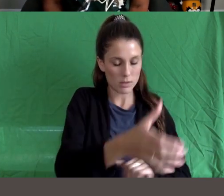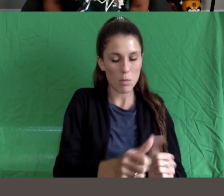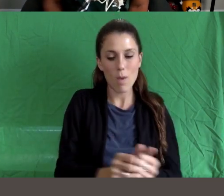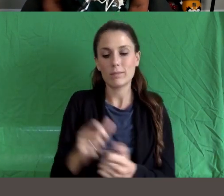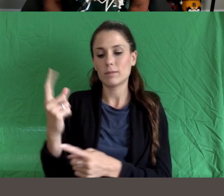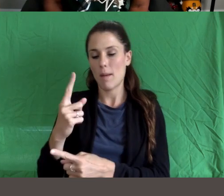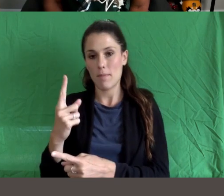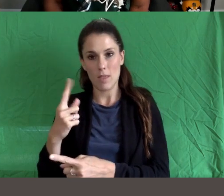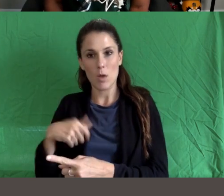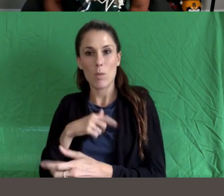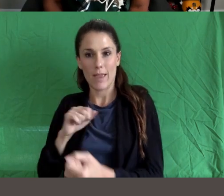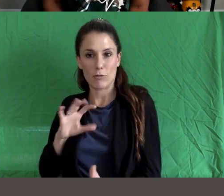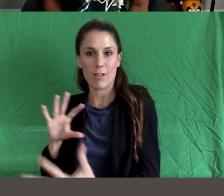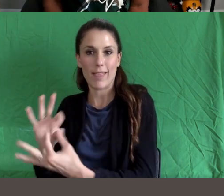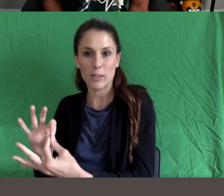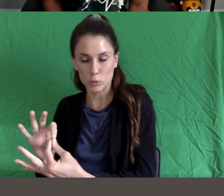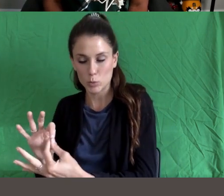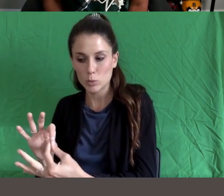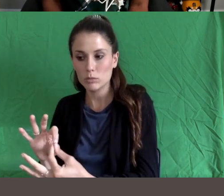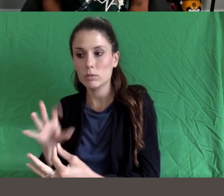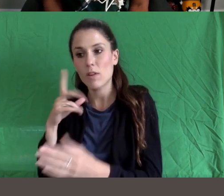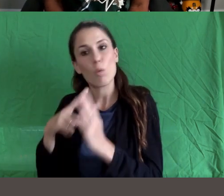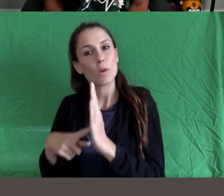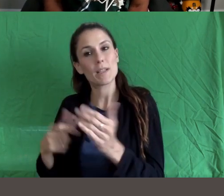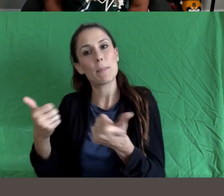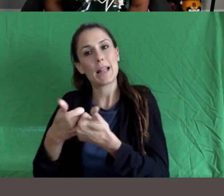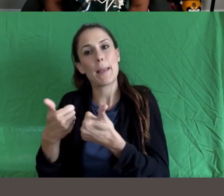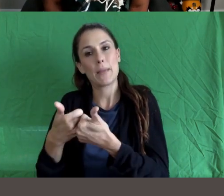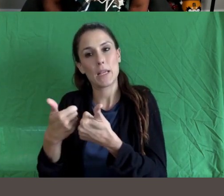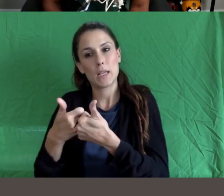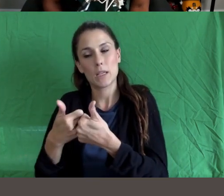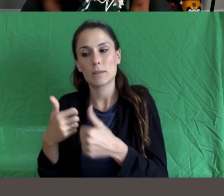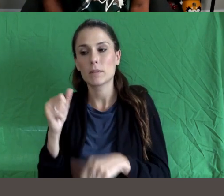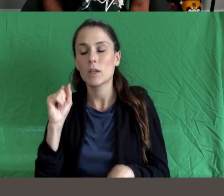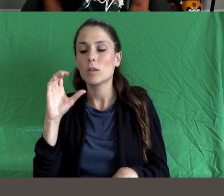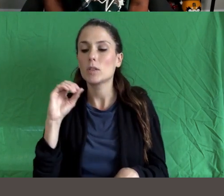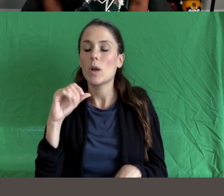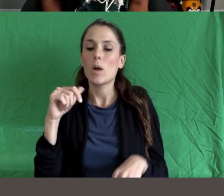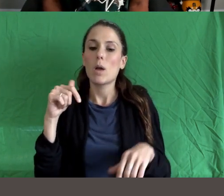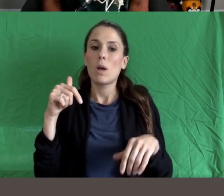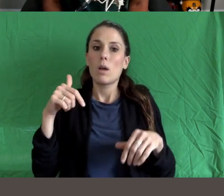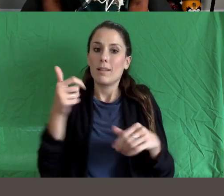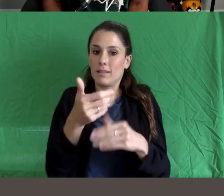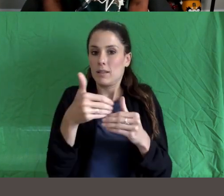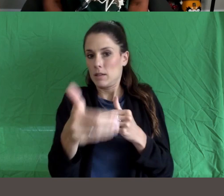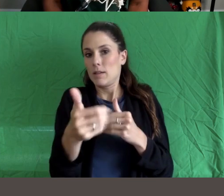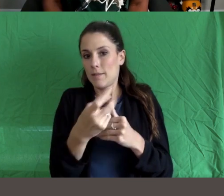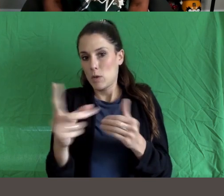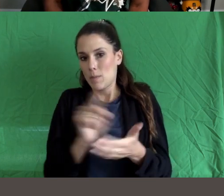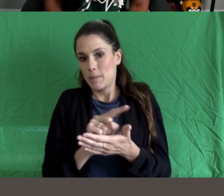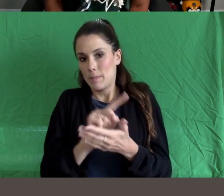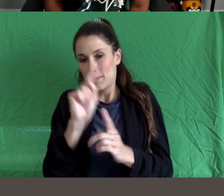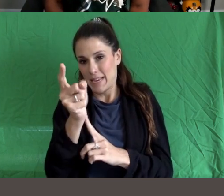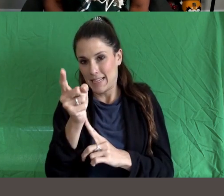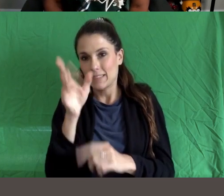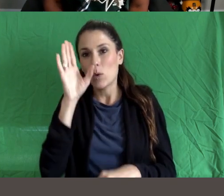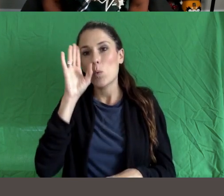with something relatable such as gaming. So for the next few minutes, we're going to